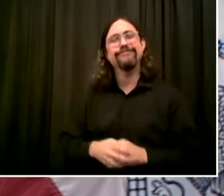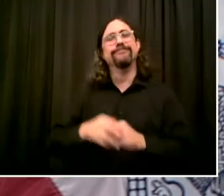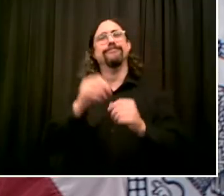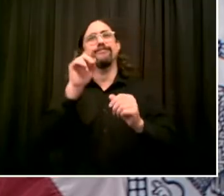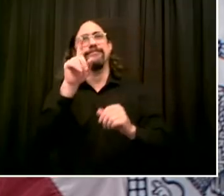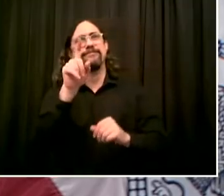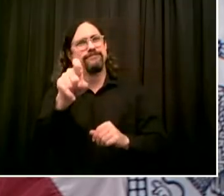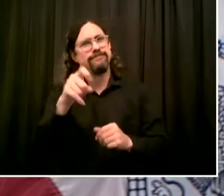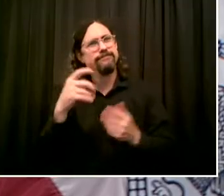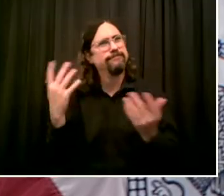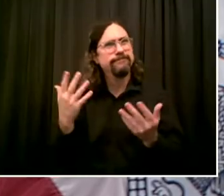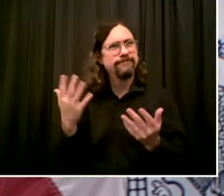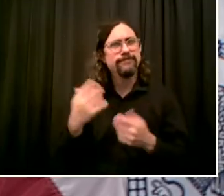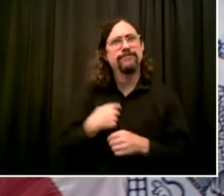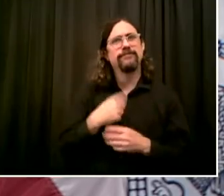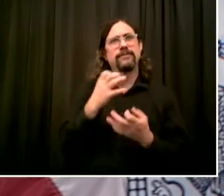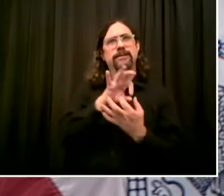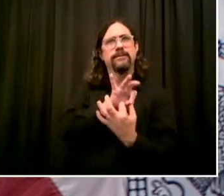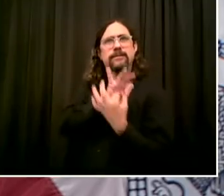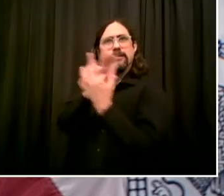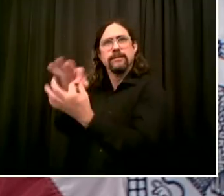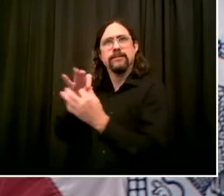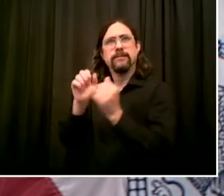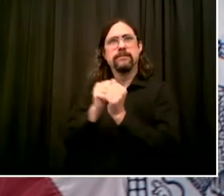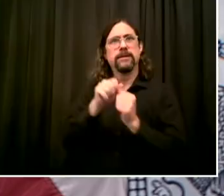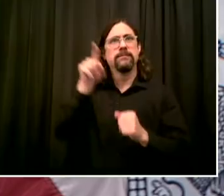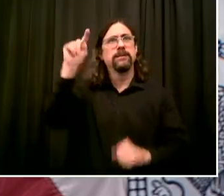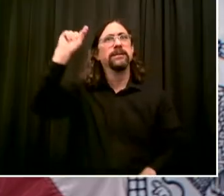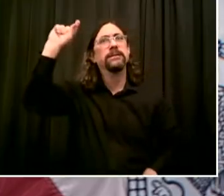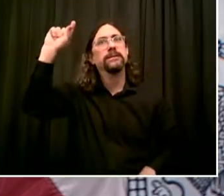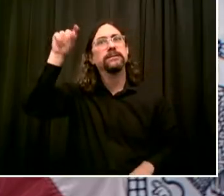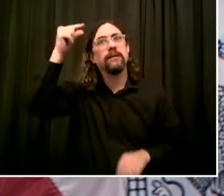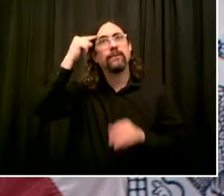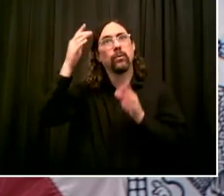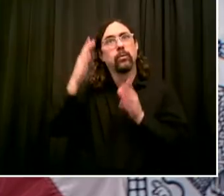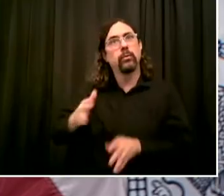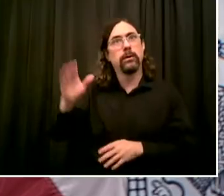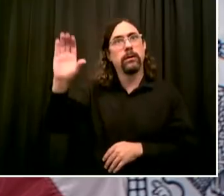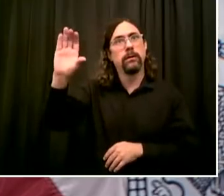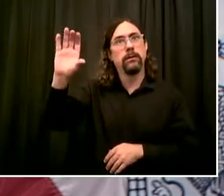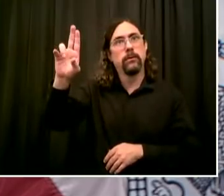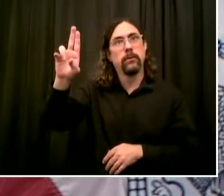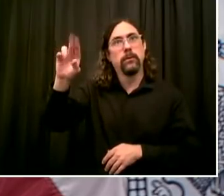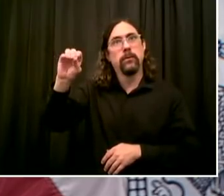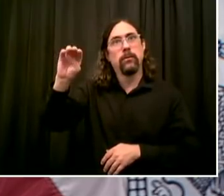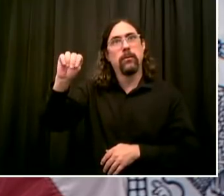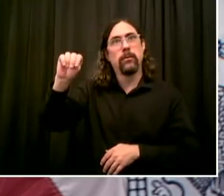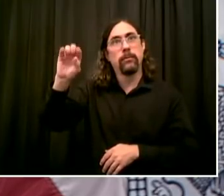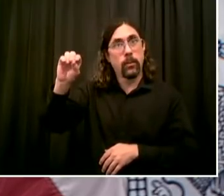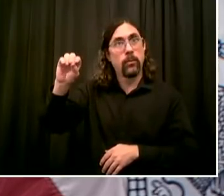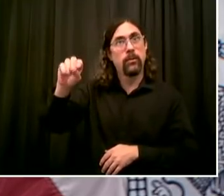I AM OKAY . Reporter: I WANT TO AK SUYO ABOUT THE